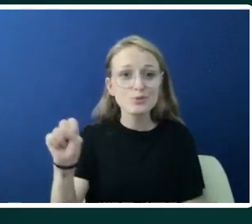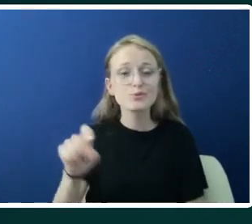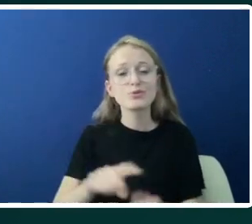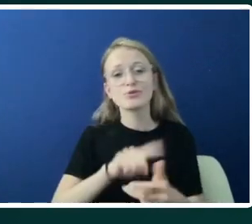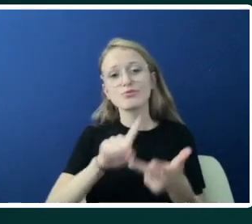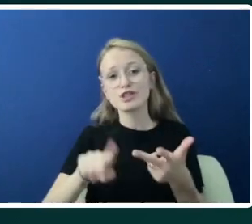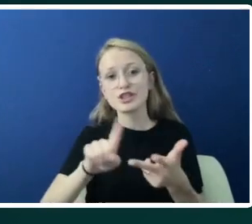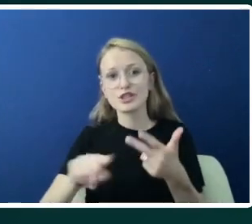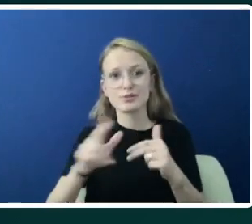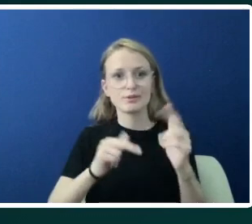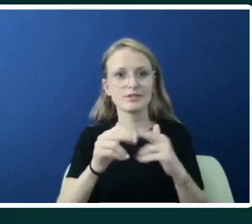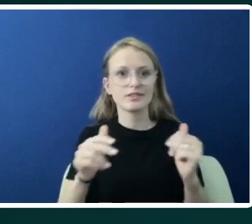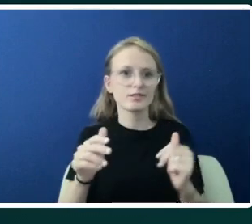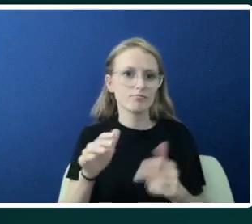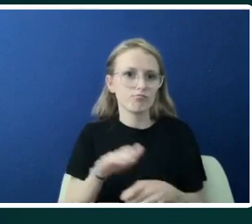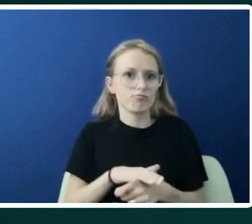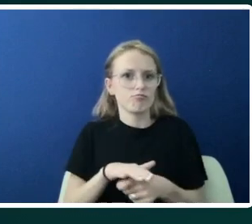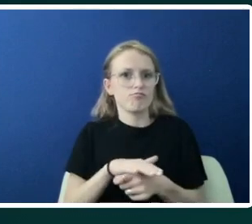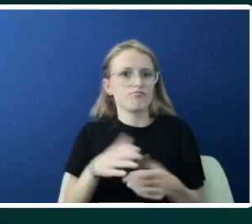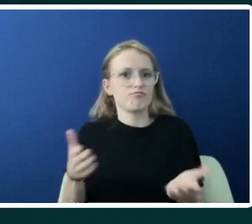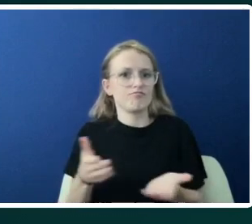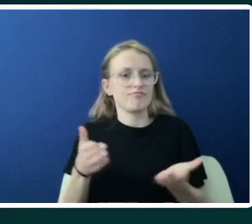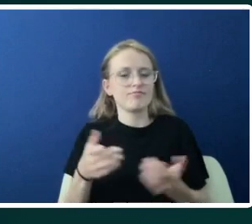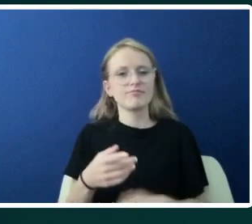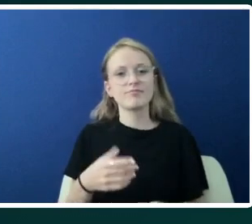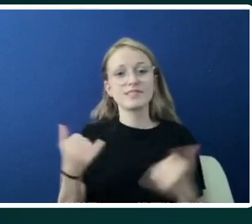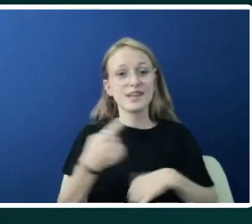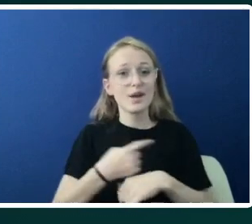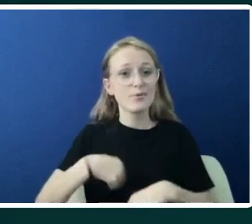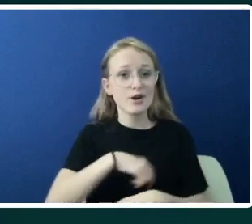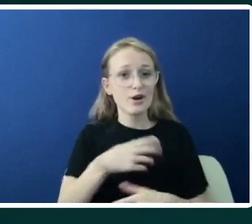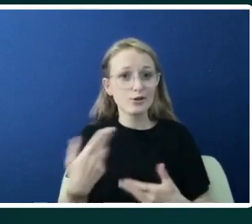Today, we are joined by three invited guests representing the National Council